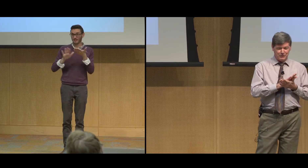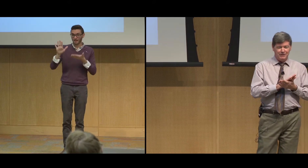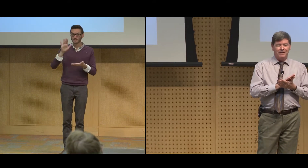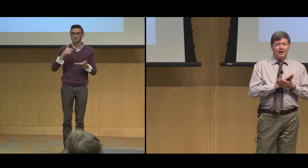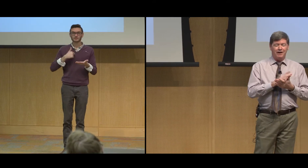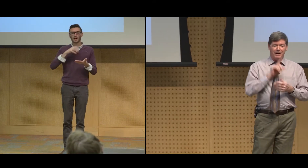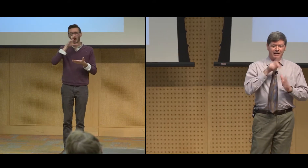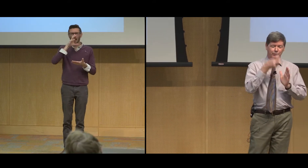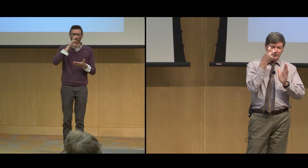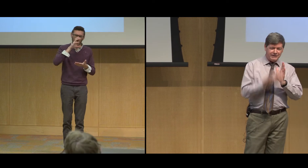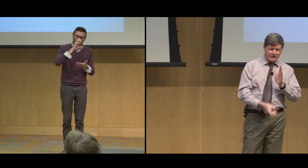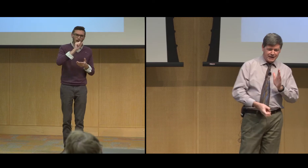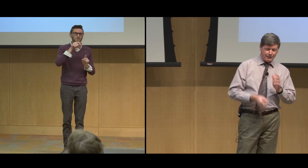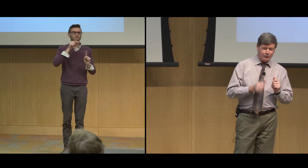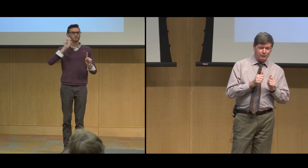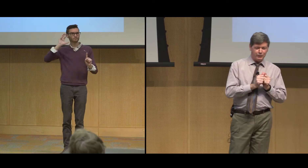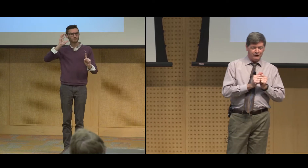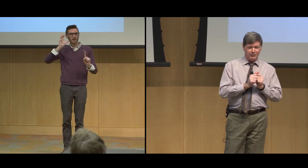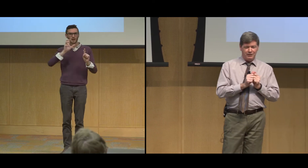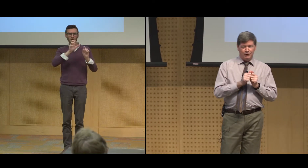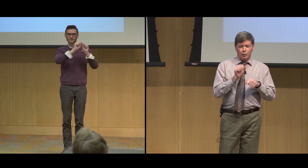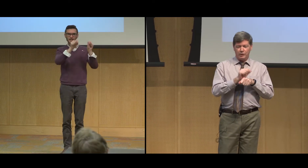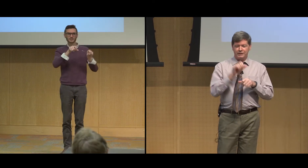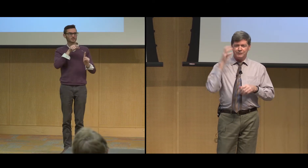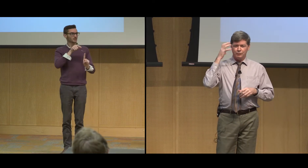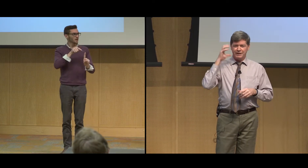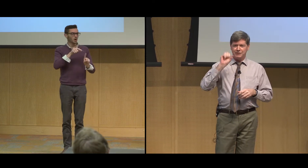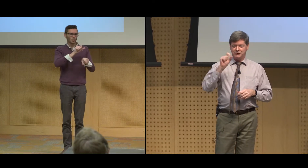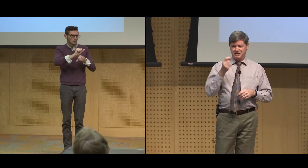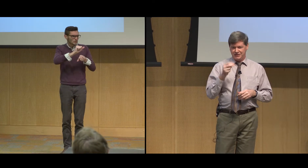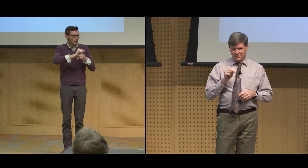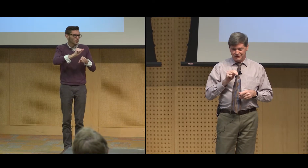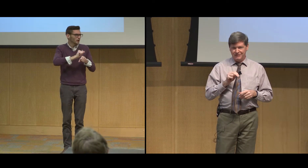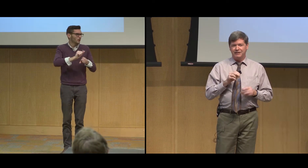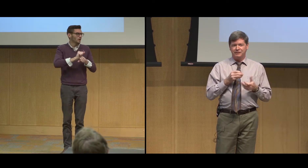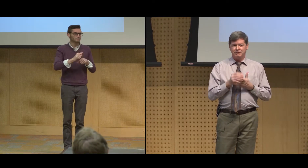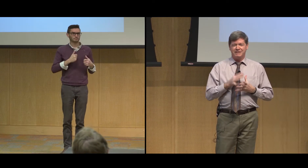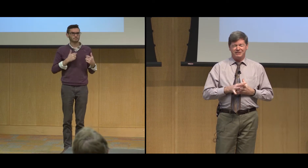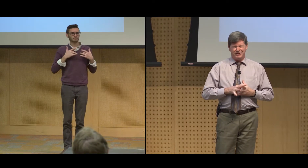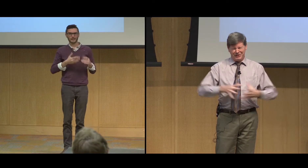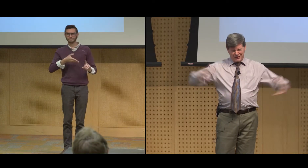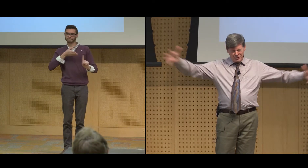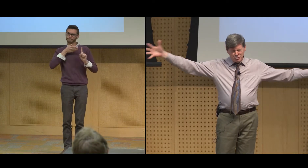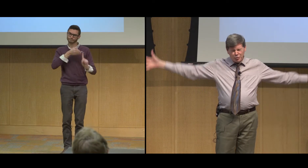So, my first year in school, I got really enamored with working at the radio station